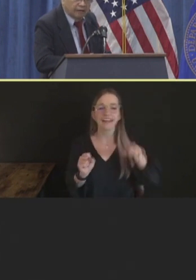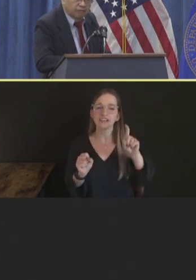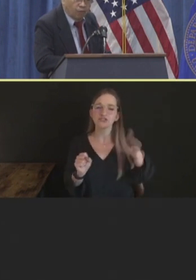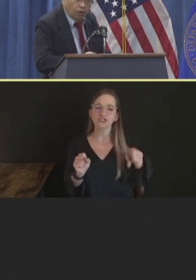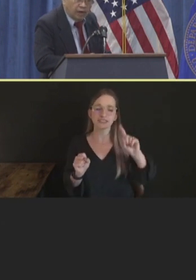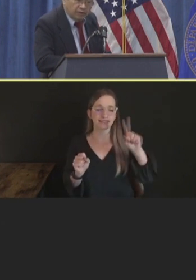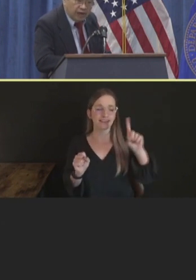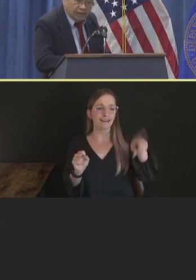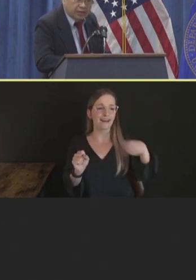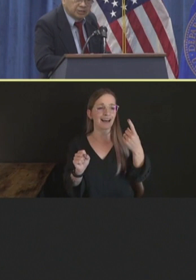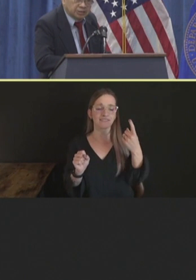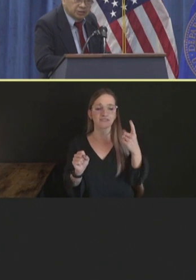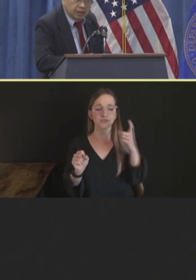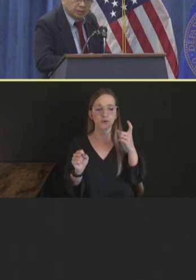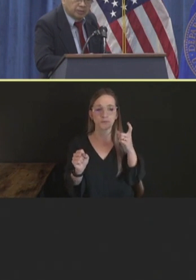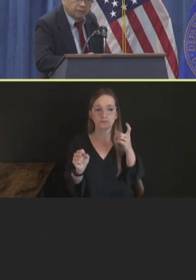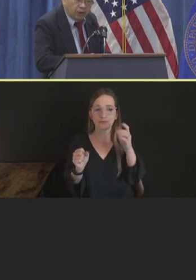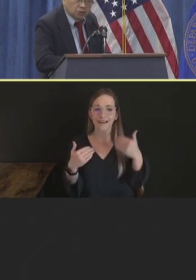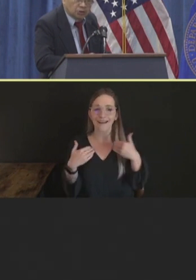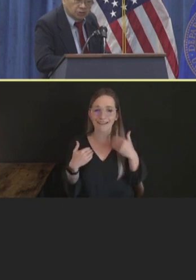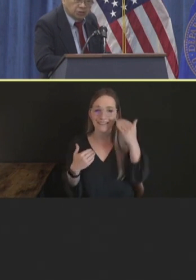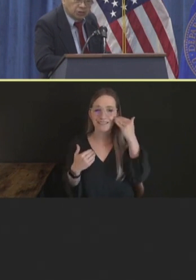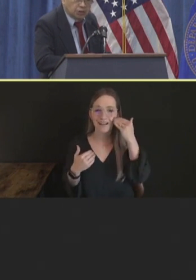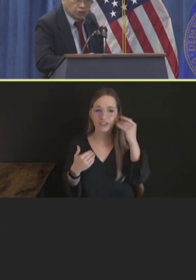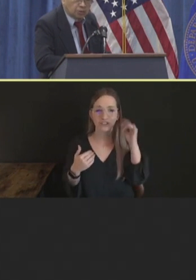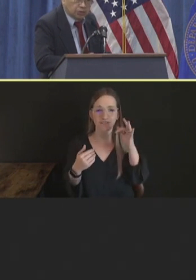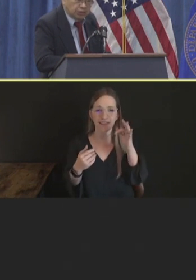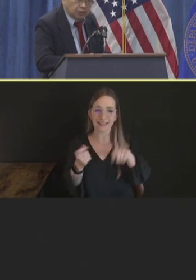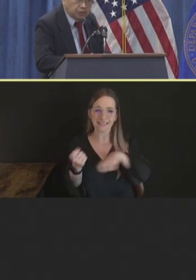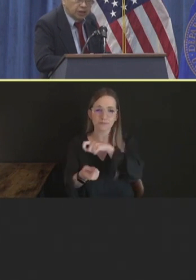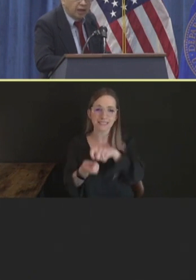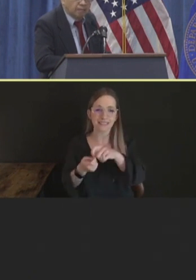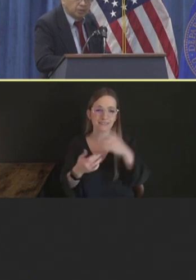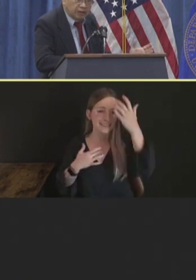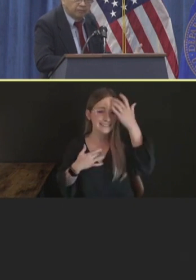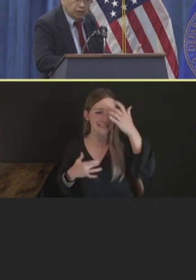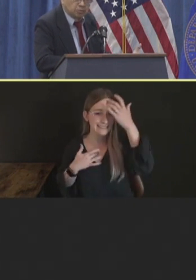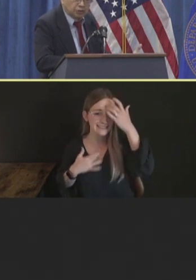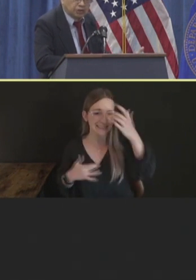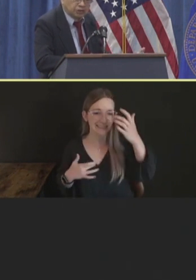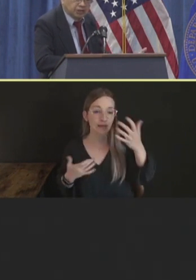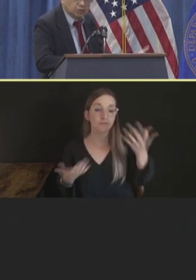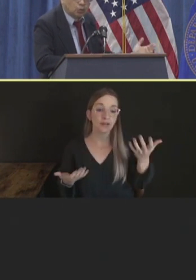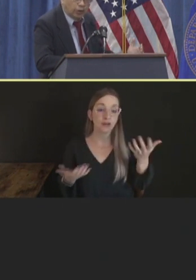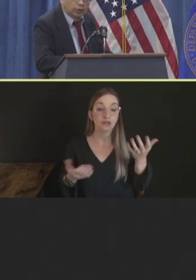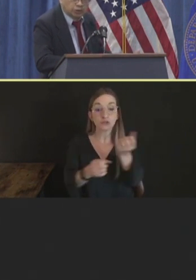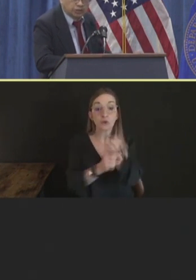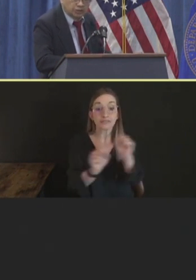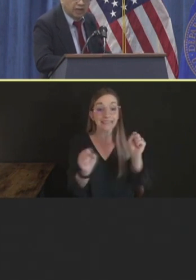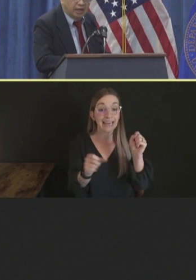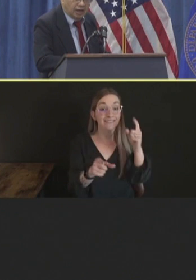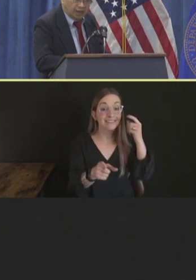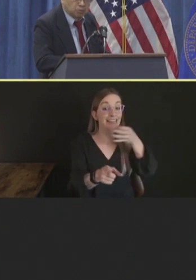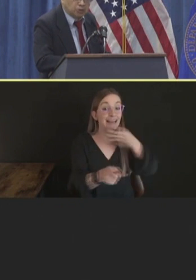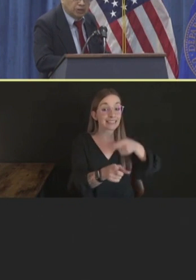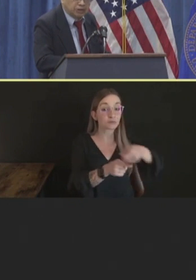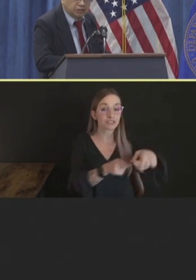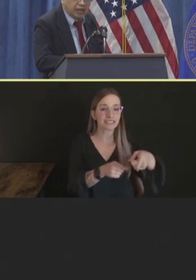And for vaccines this tend to be infectious disease expertise, but safety expertise is actually a rare disease expertise.